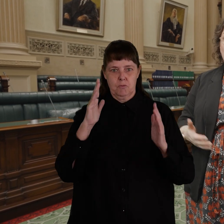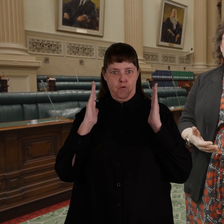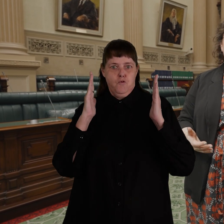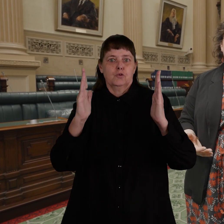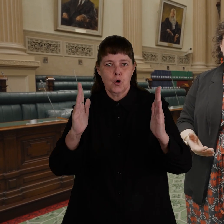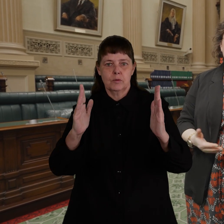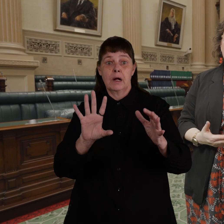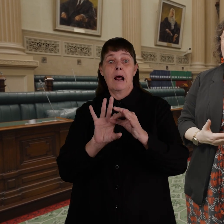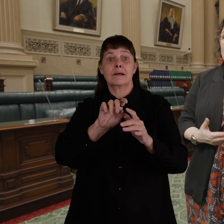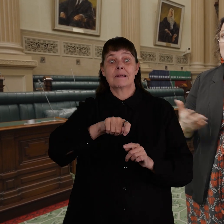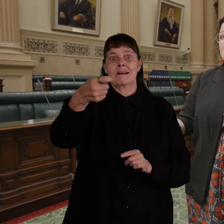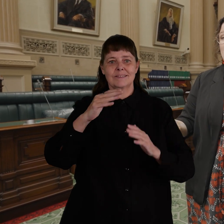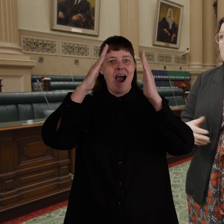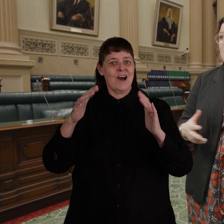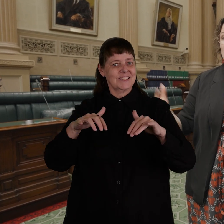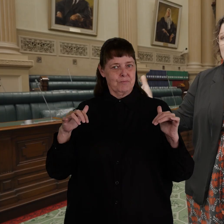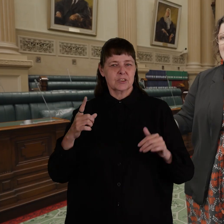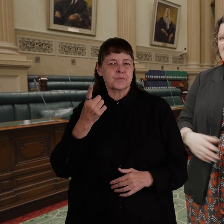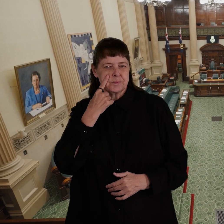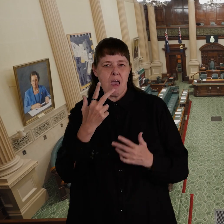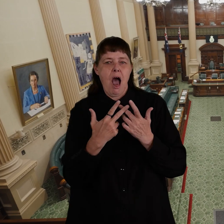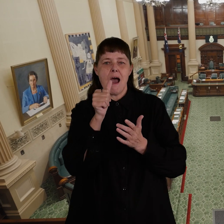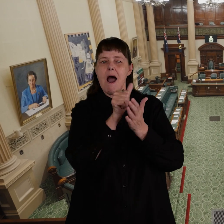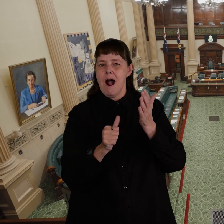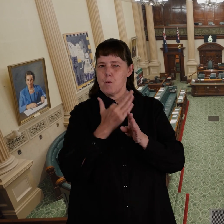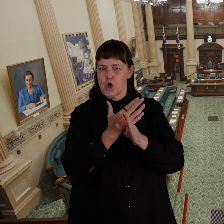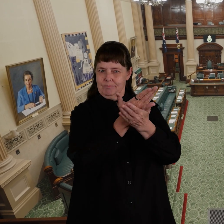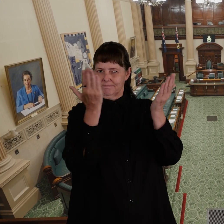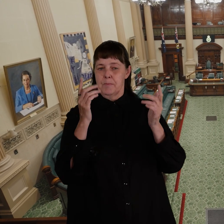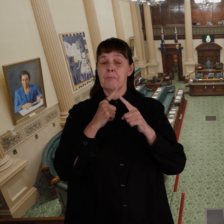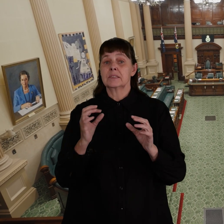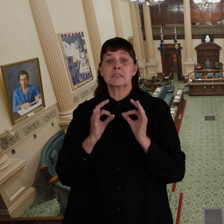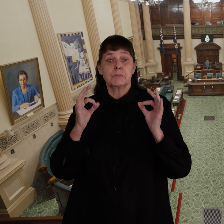and look at the other artworks and special features connected to the House of Assembly.